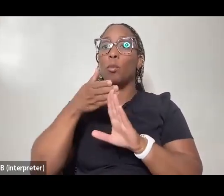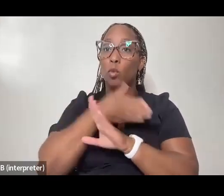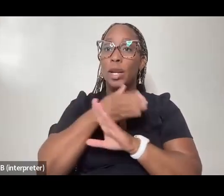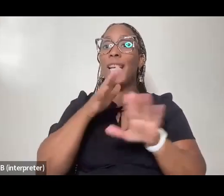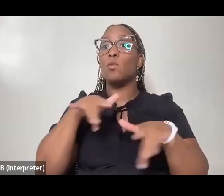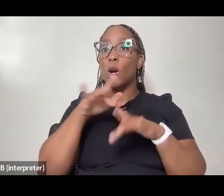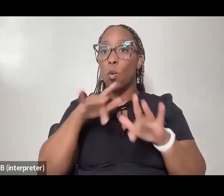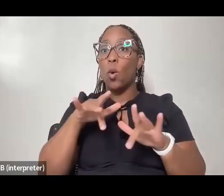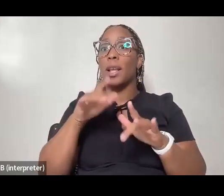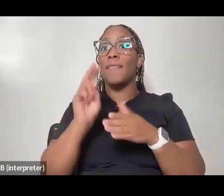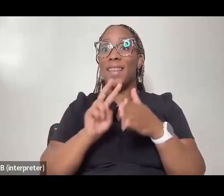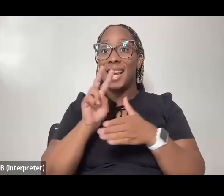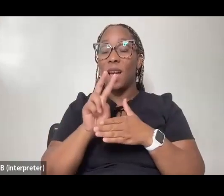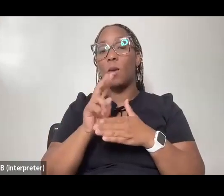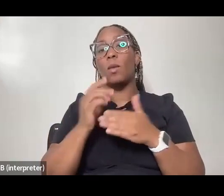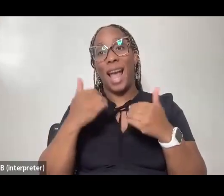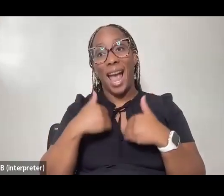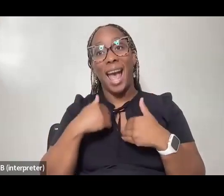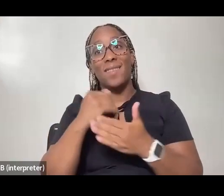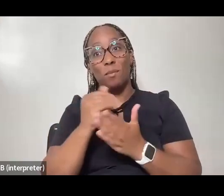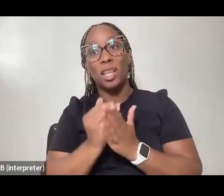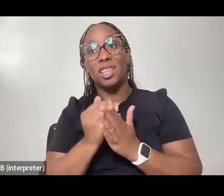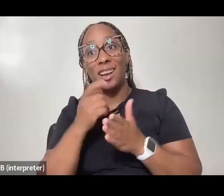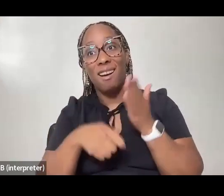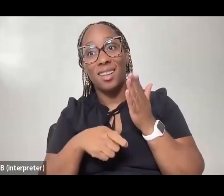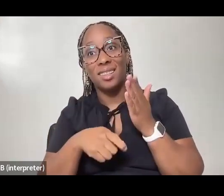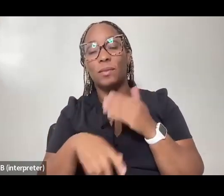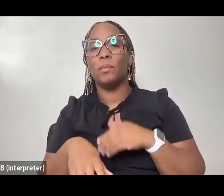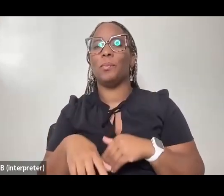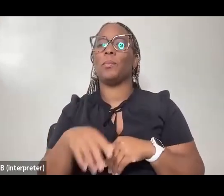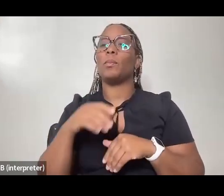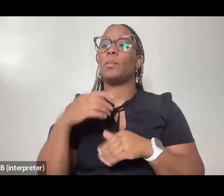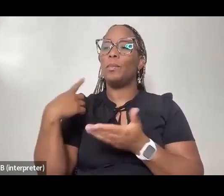budgeted cost that that is required there so far your accessibility professionals -- talk to your accessibility